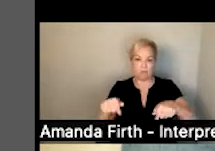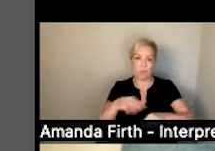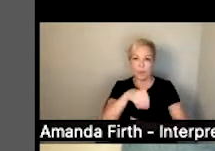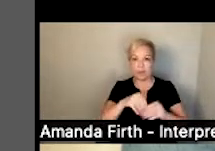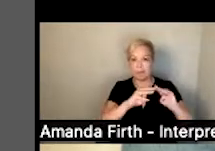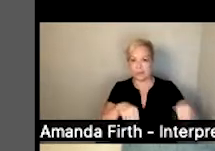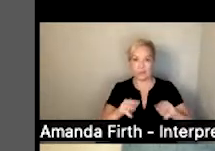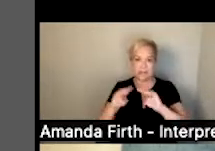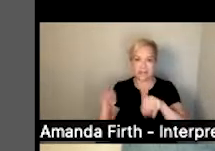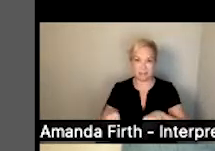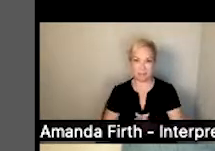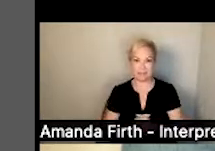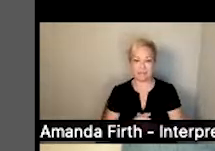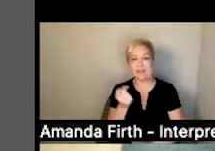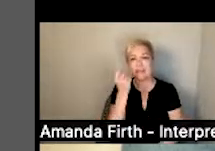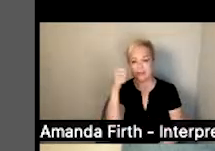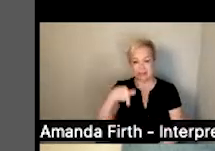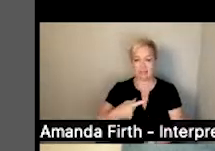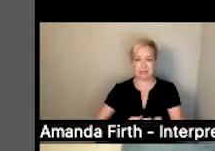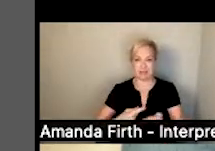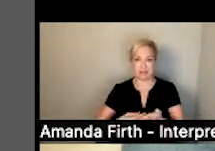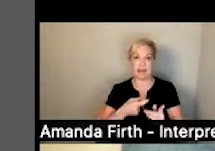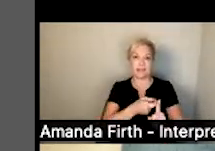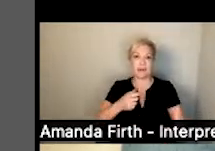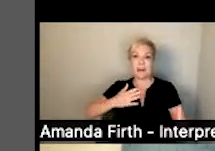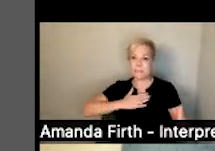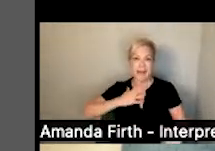So I'm speaking from my own experience here, which has taken me from working in Contemporary